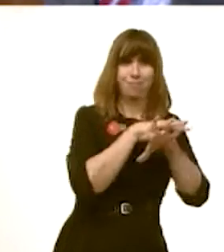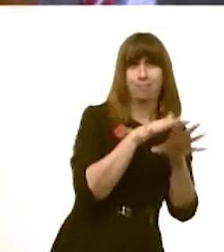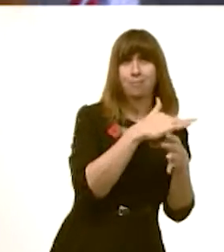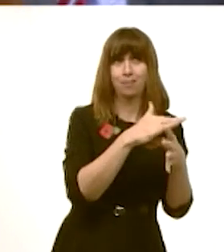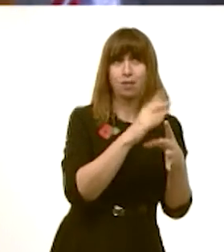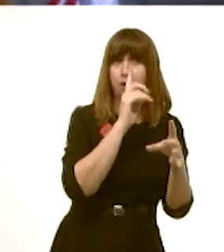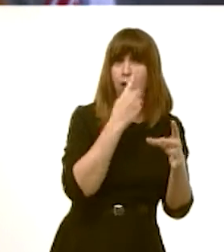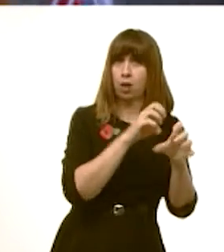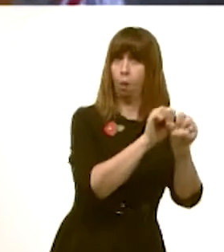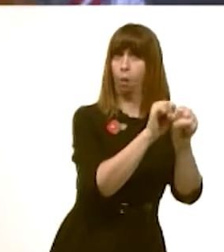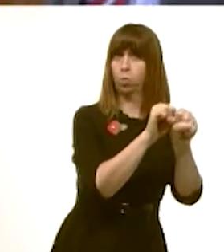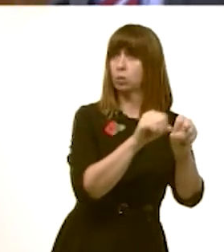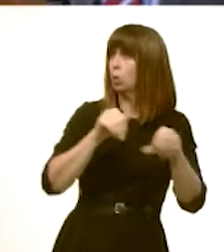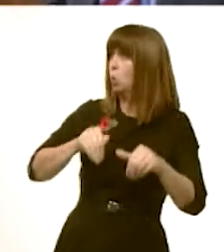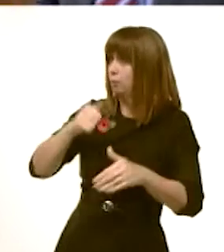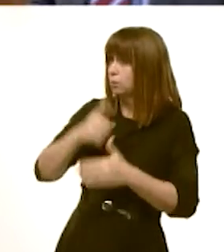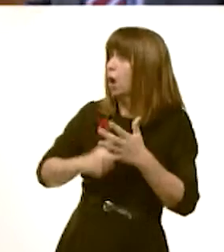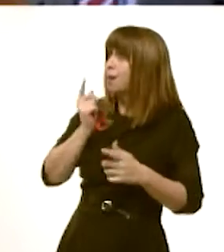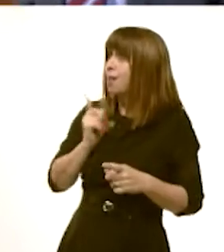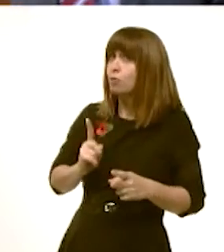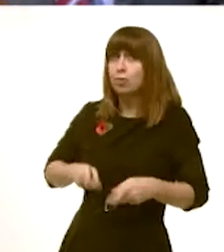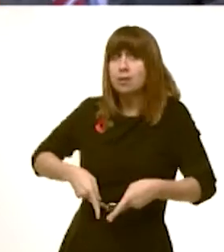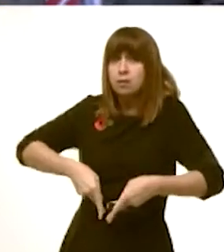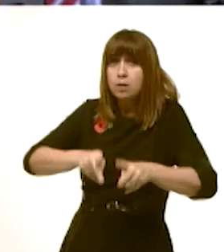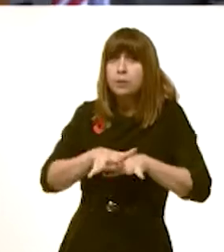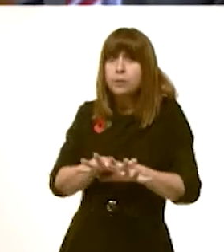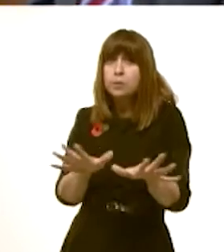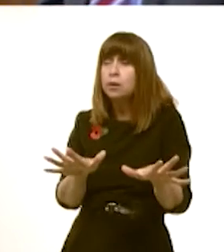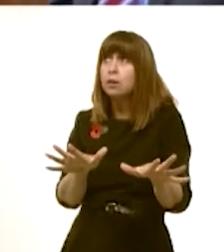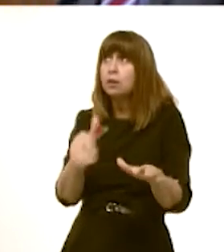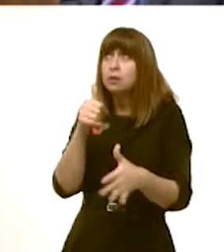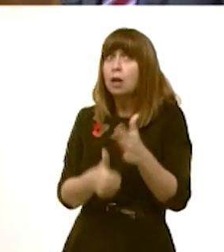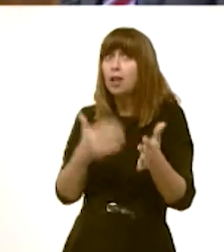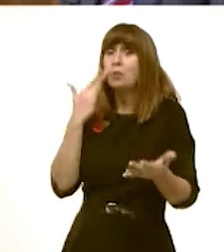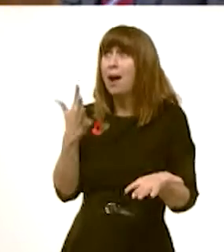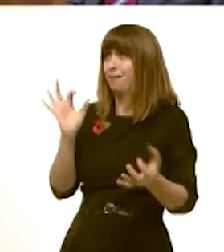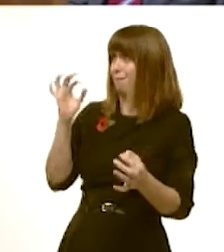Until that is done, the promise that was made by her party will remain unfulfilled.